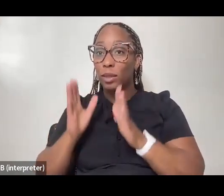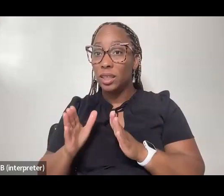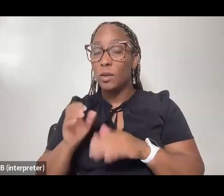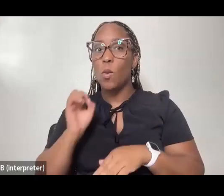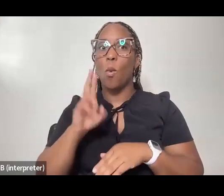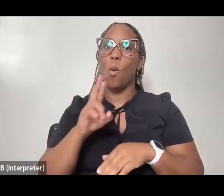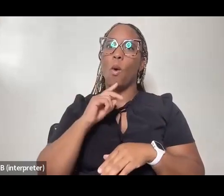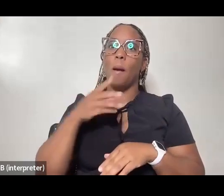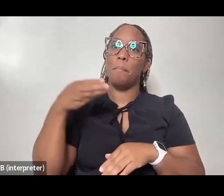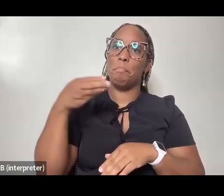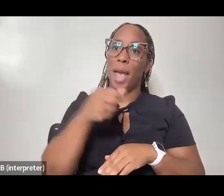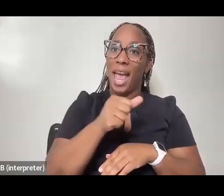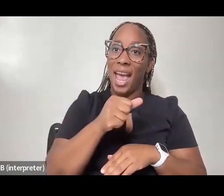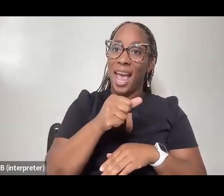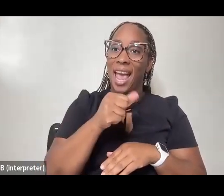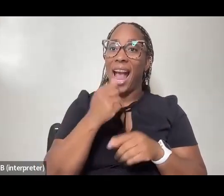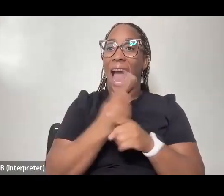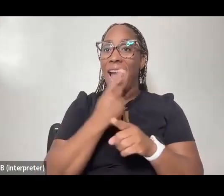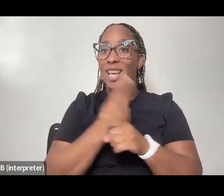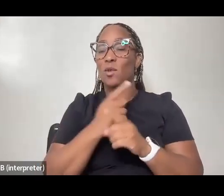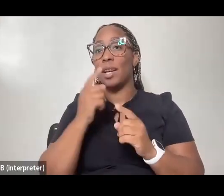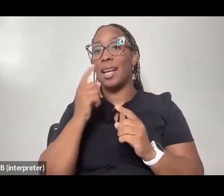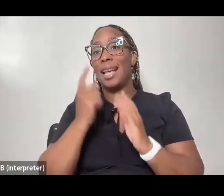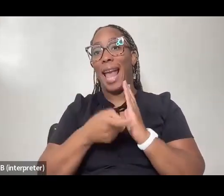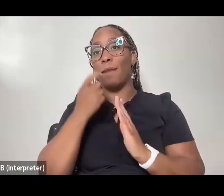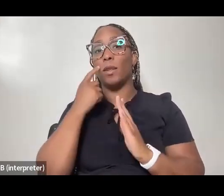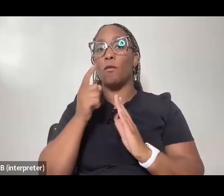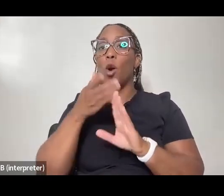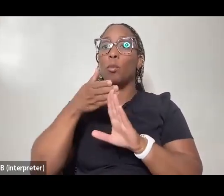paid accurate captions for prerecorded video, there is a